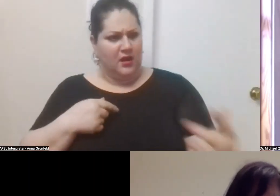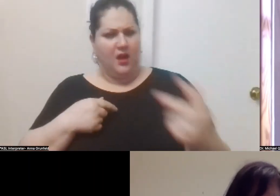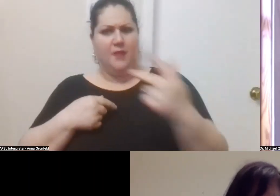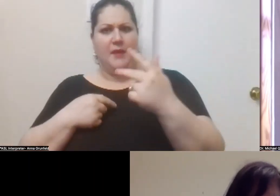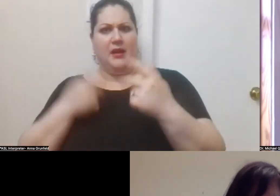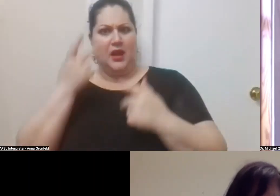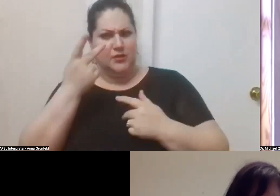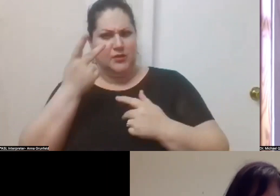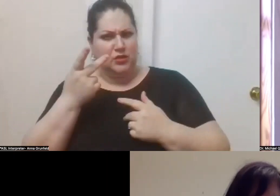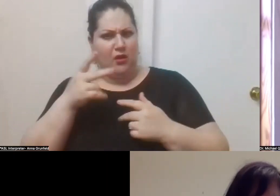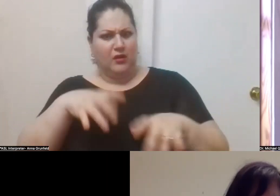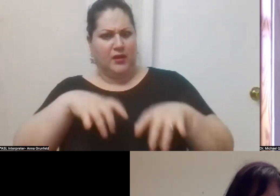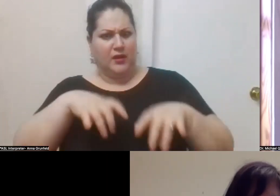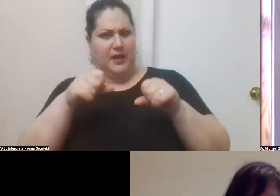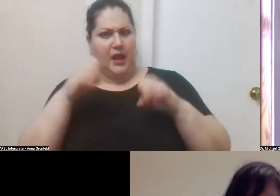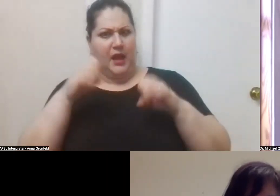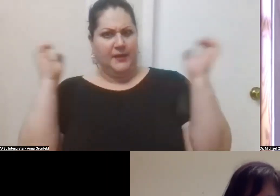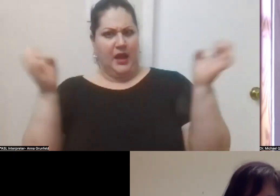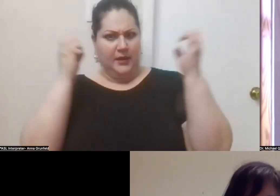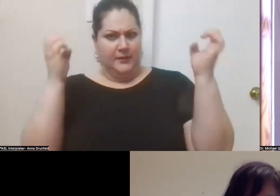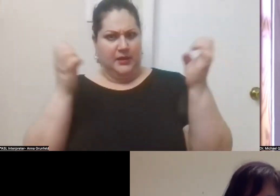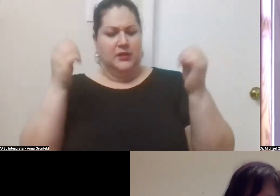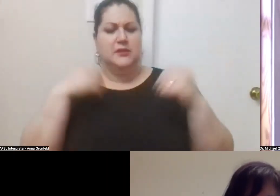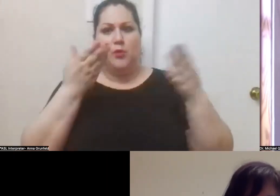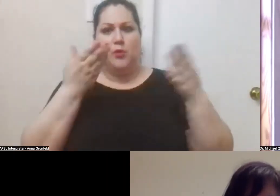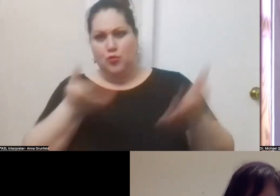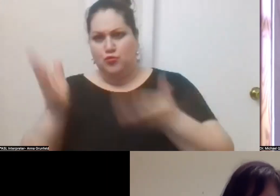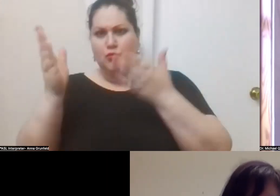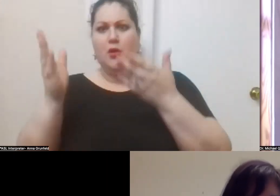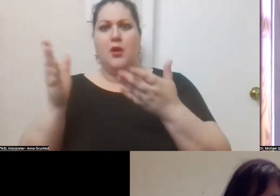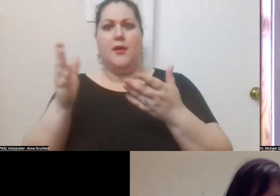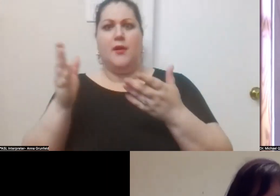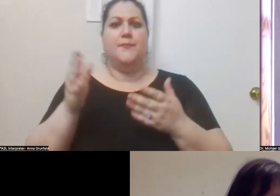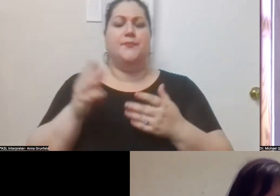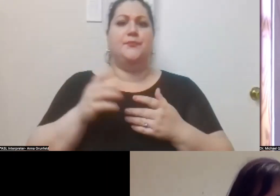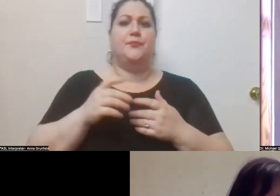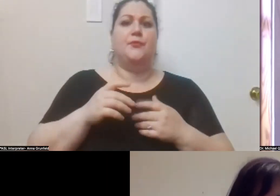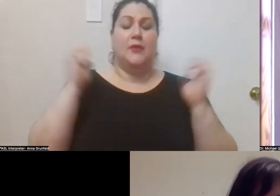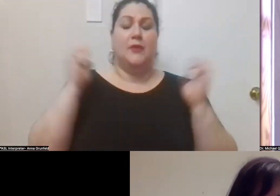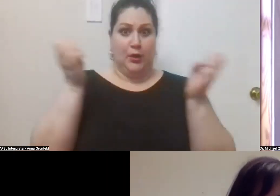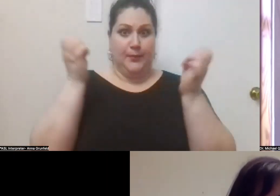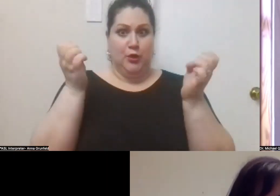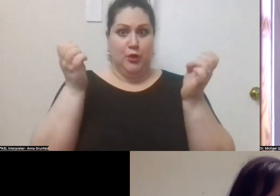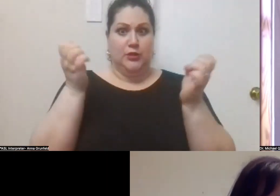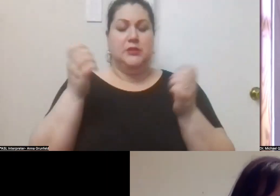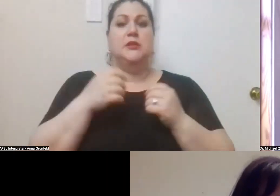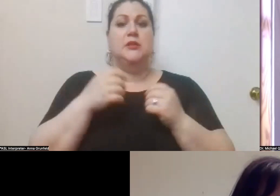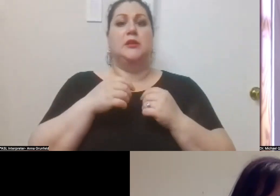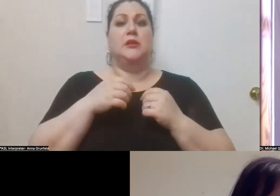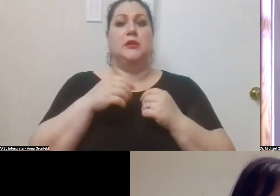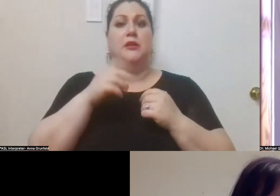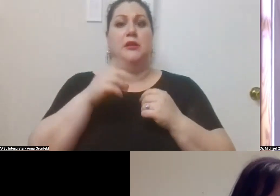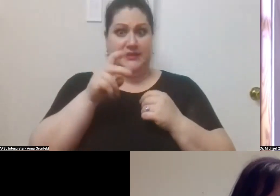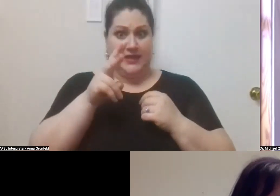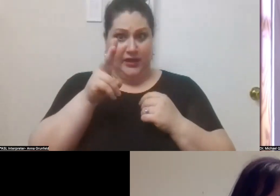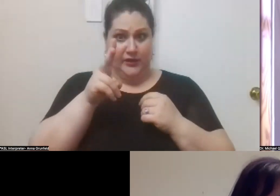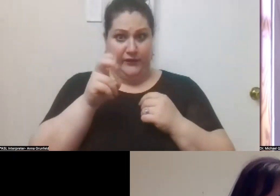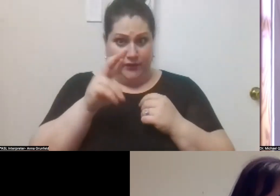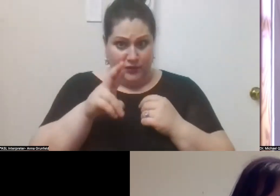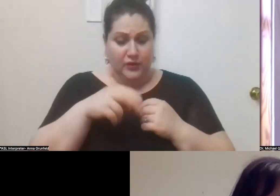I was taken to the Emergency and trauma center in Denver, intubated and stabilized neurologically.